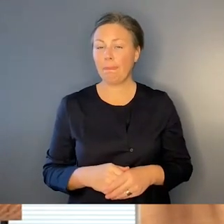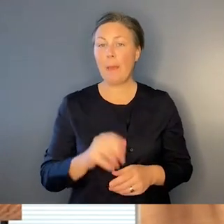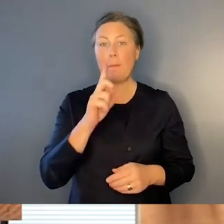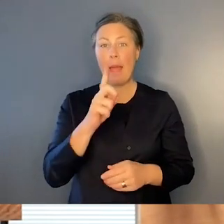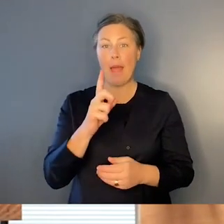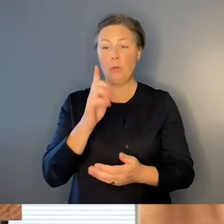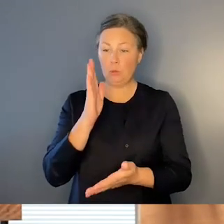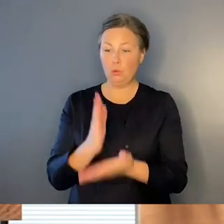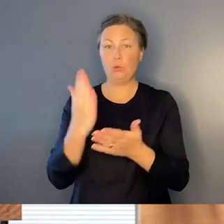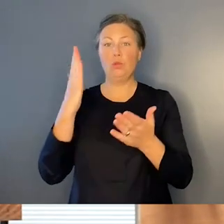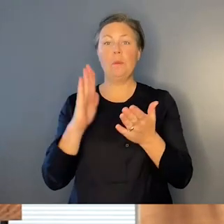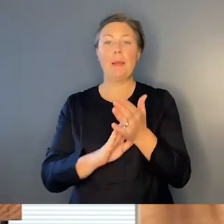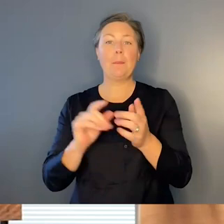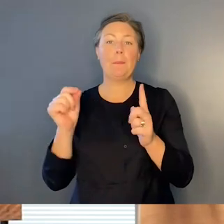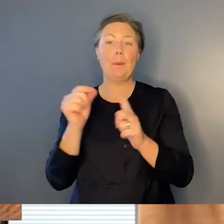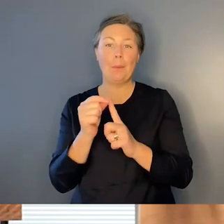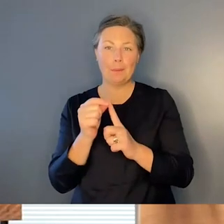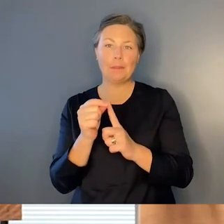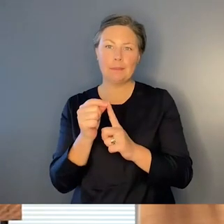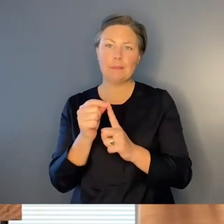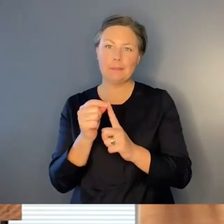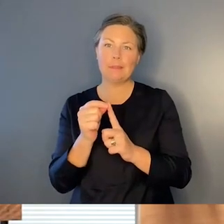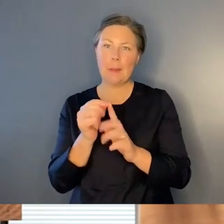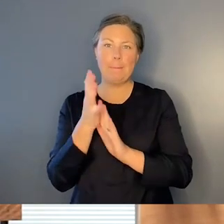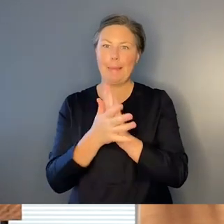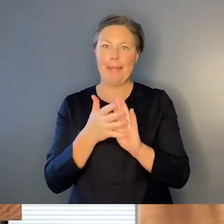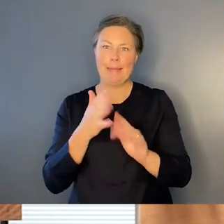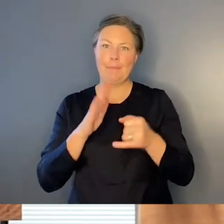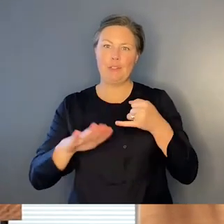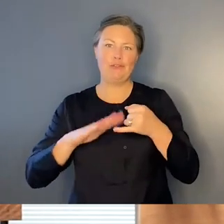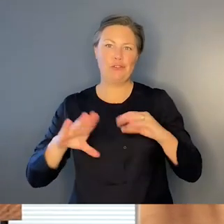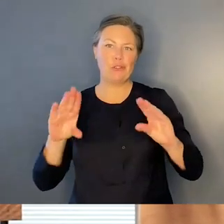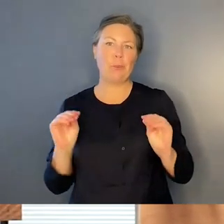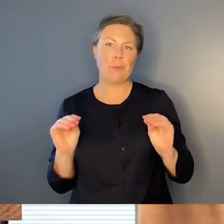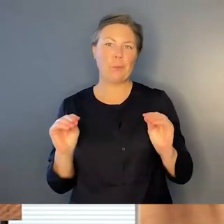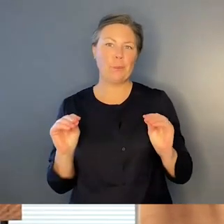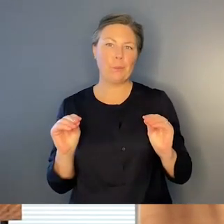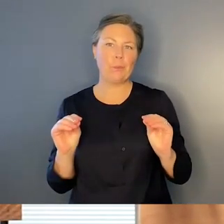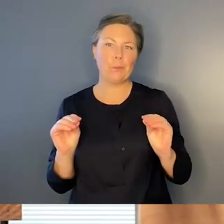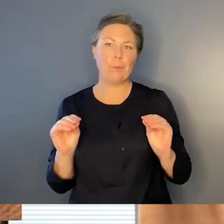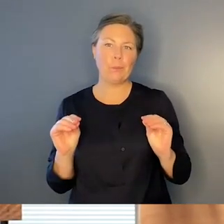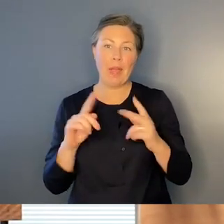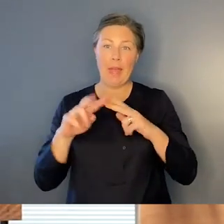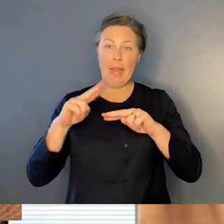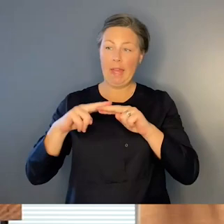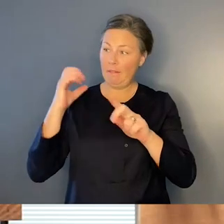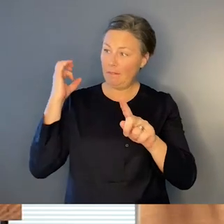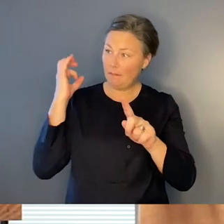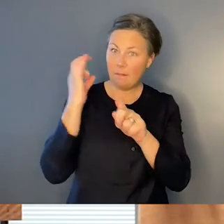Menopause, then, is, we understand, of course, is where there's the actual cessation of this, where you no longer have menstrual periods.